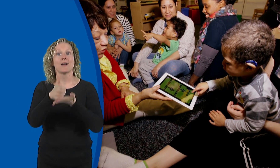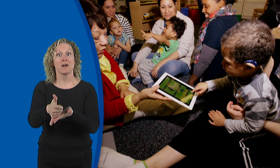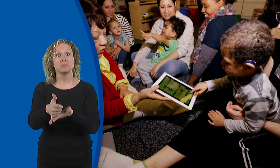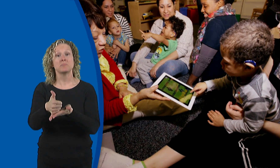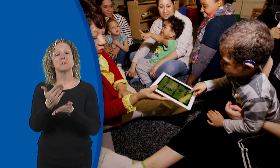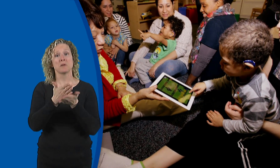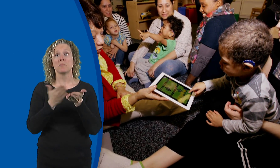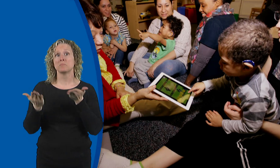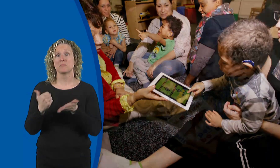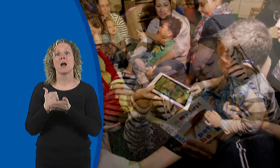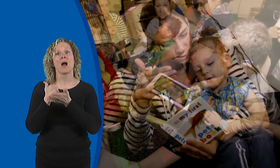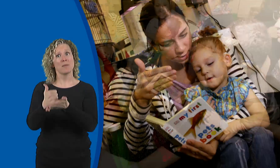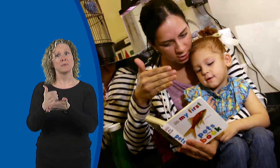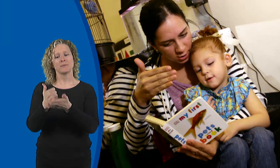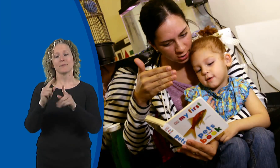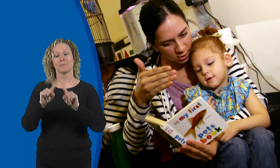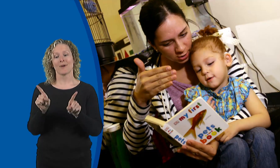and/or cochlear implants.